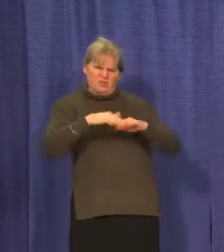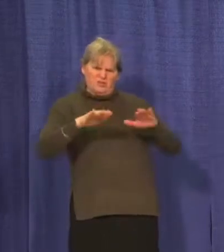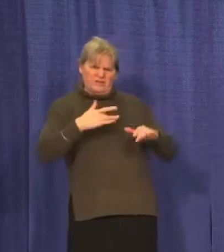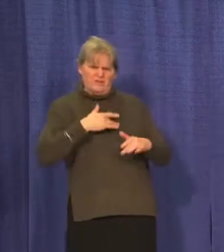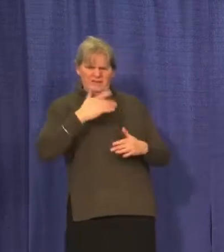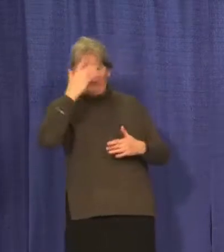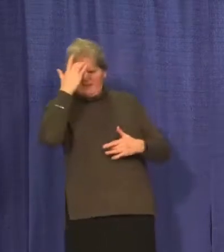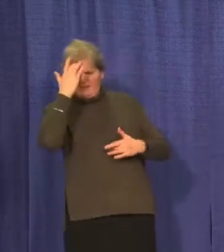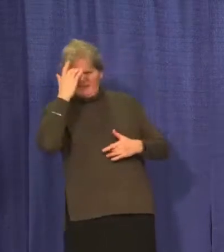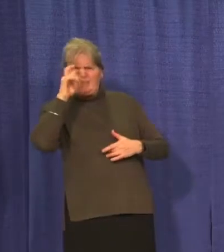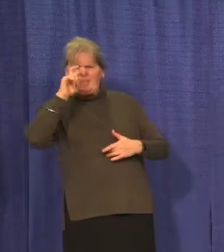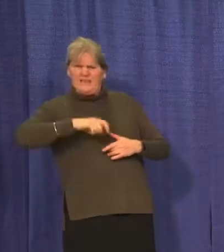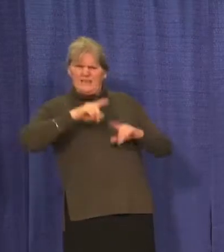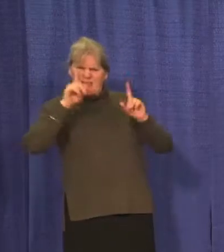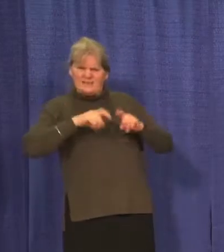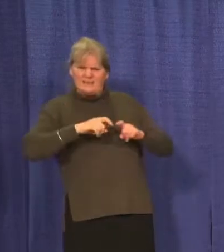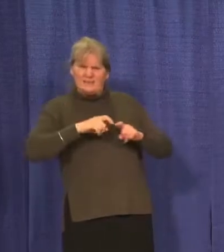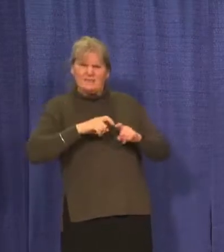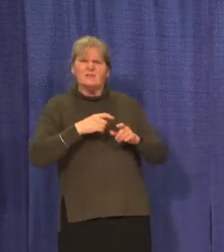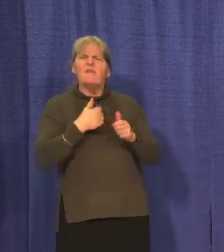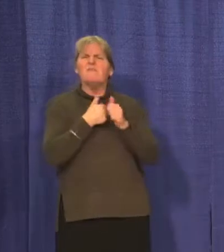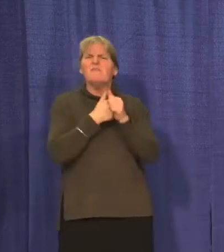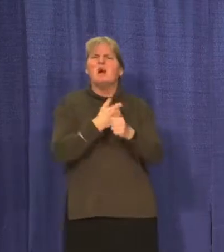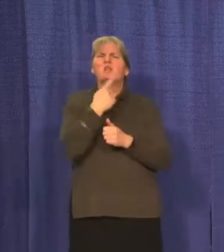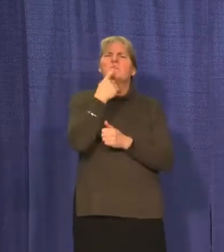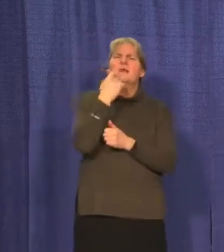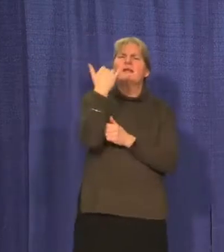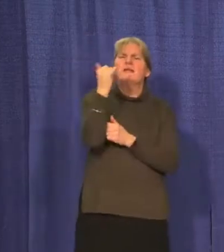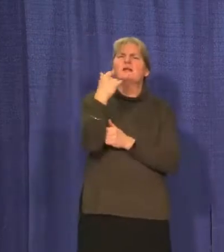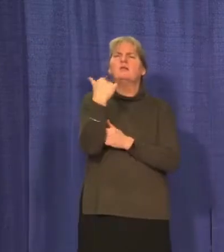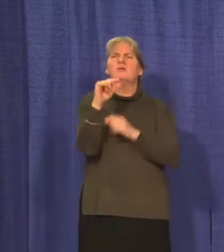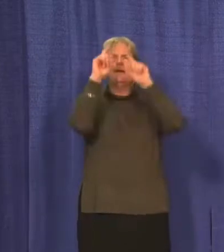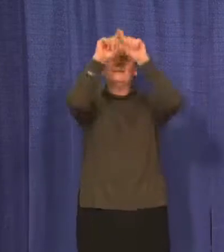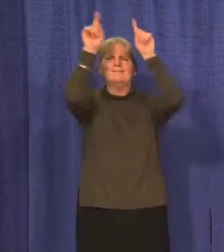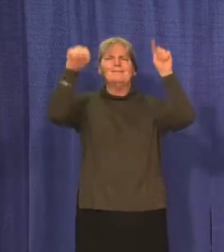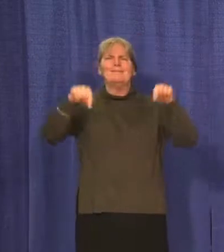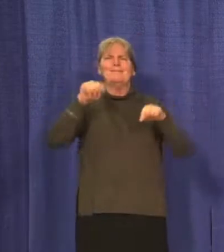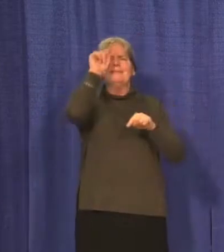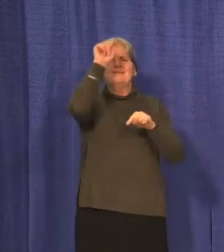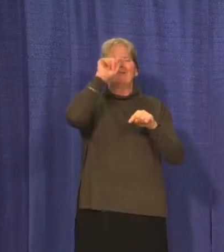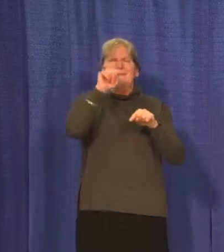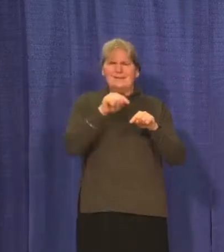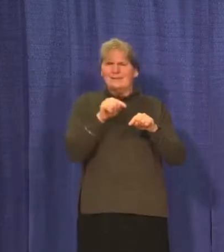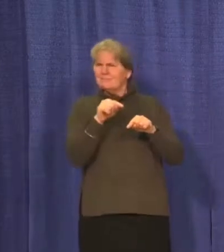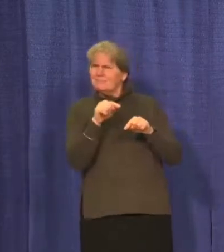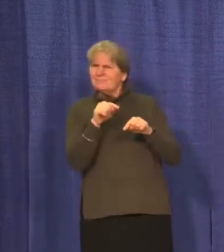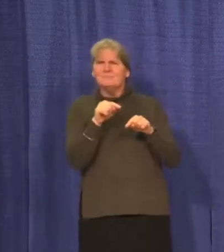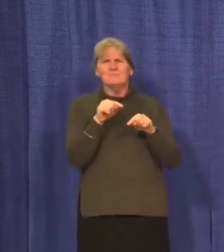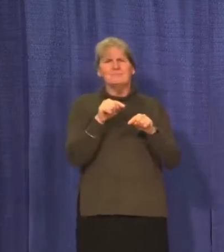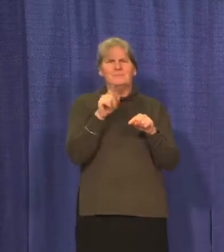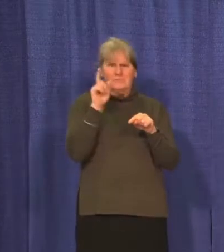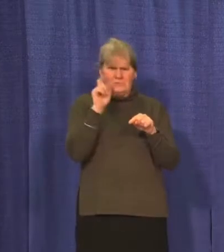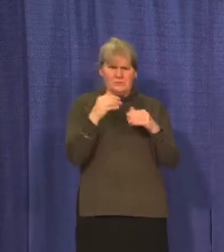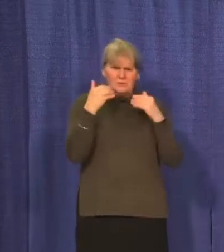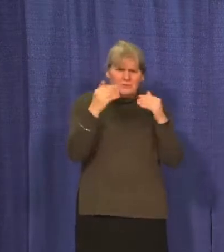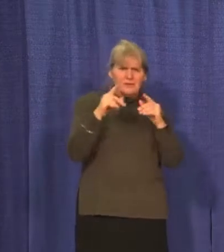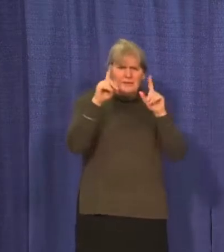requires testing, and again use the traffic light guidance to know when you should get tested